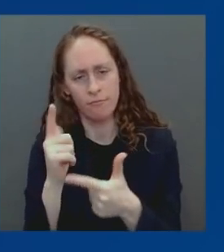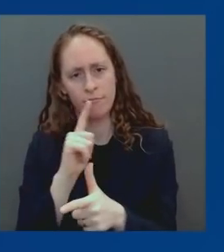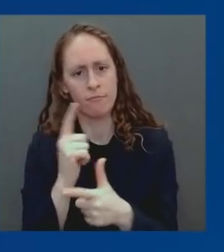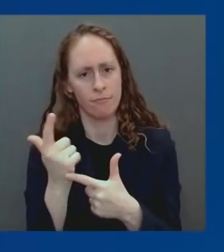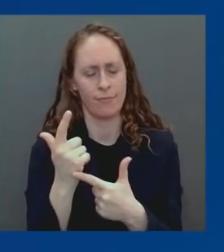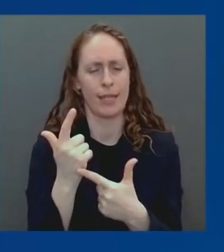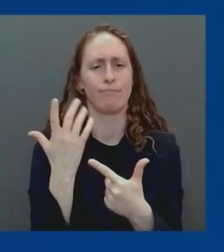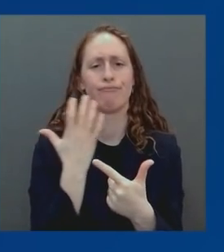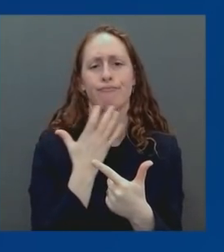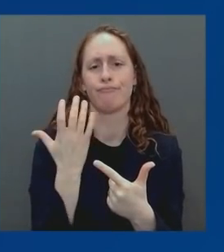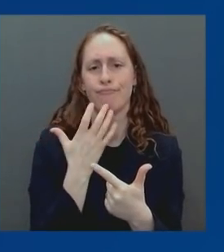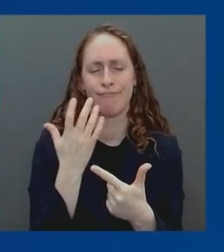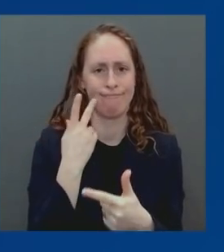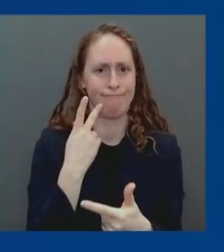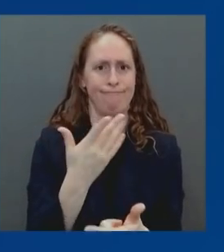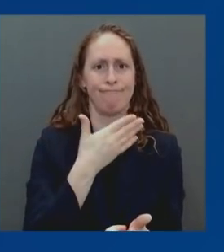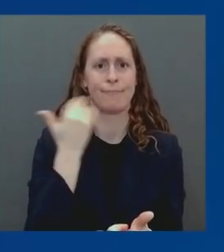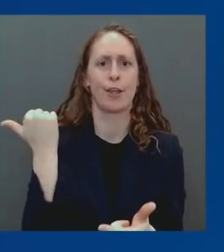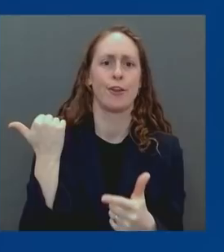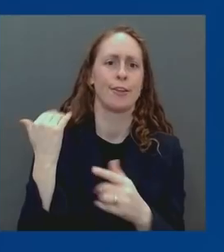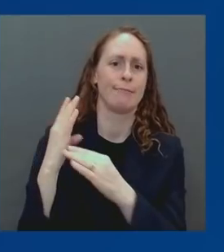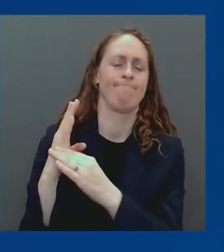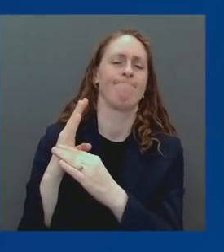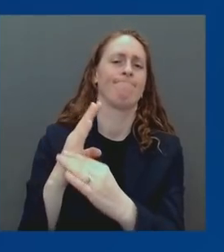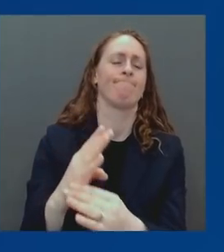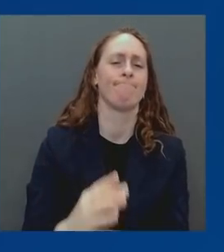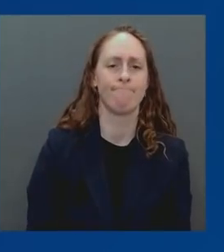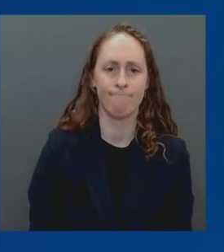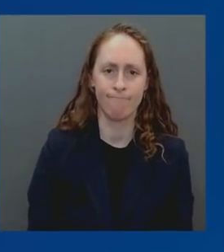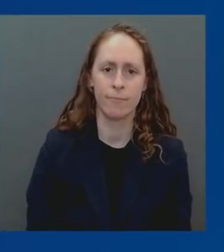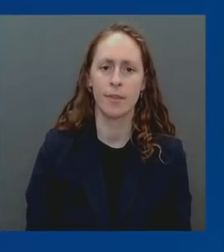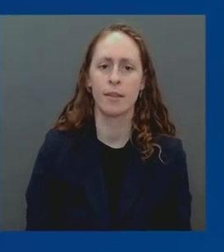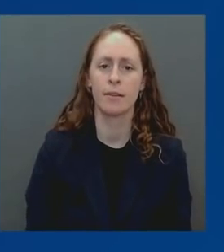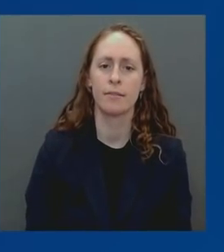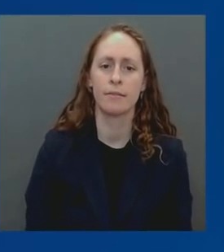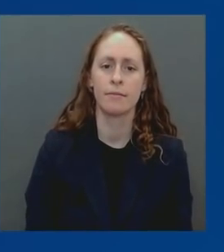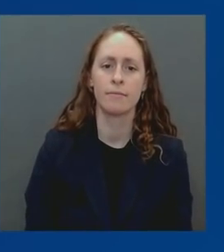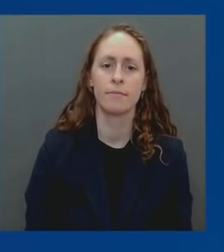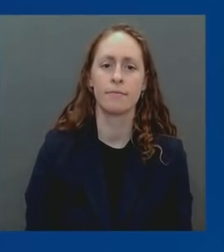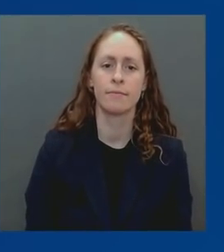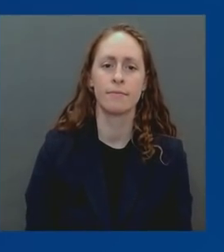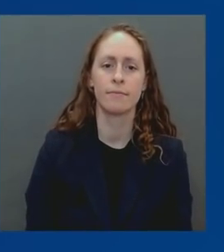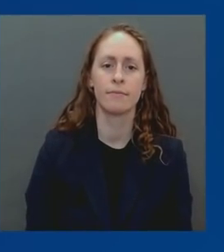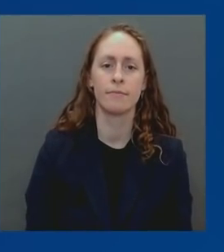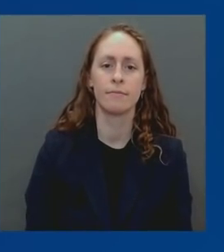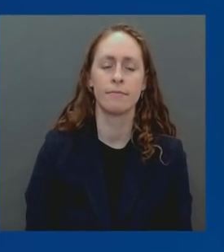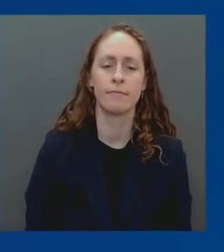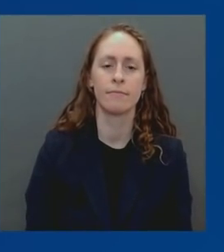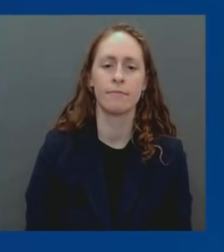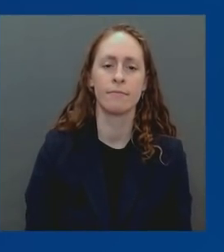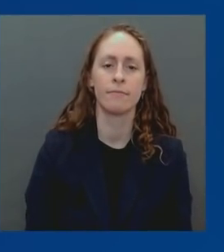to reconstitute, from an immunological and from a clinical standpoint, the diminished protection